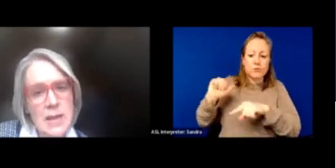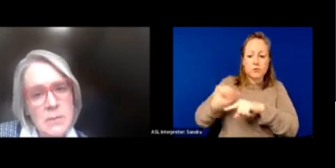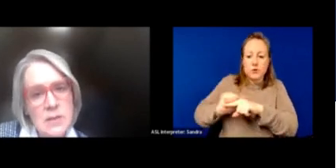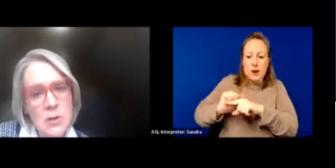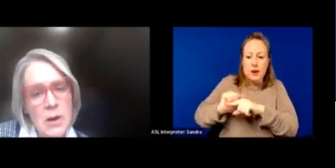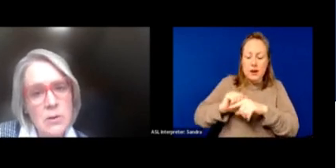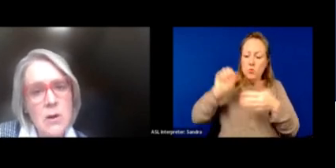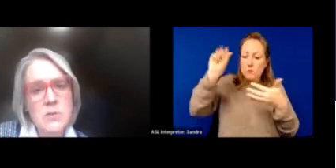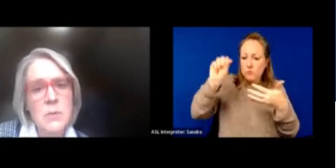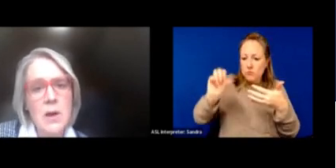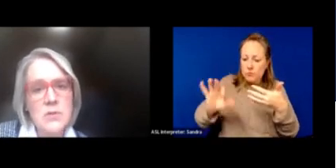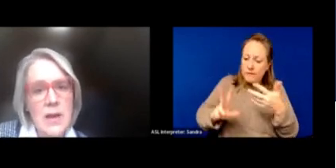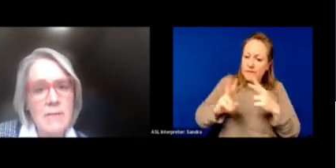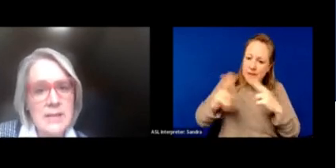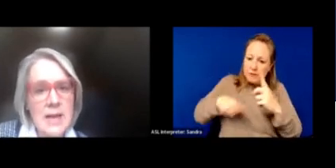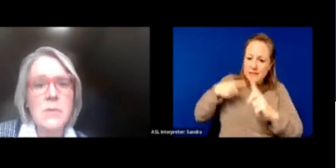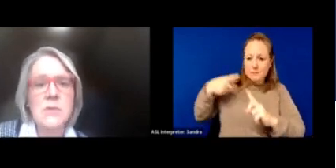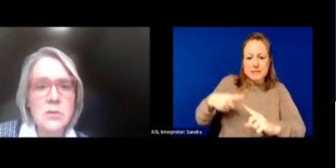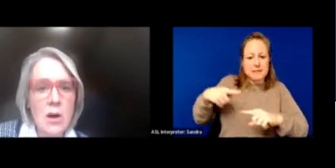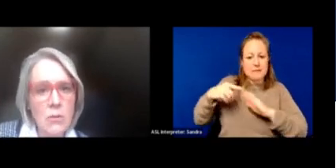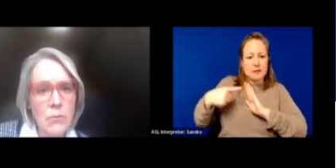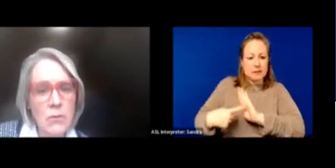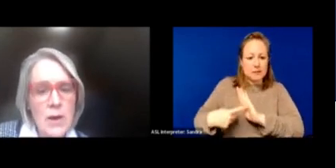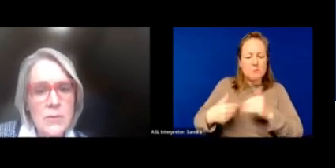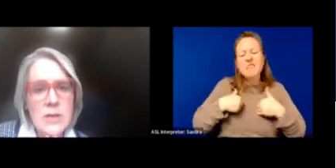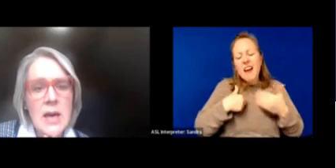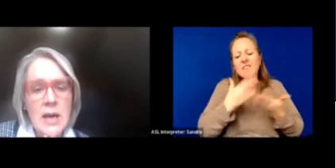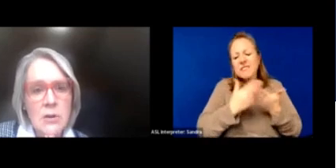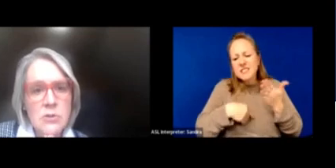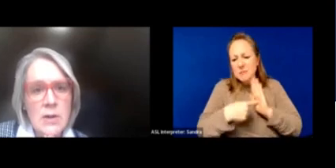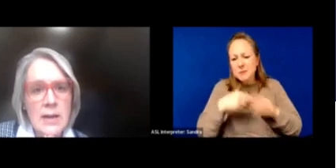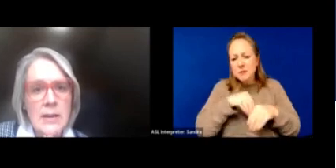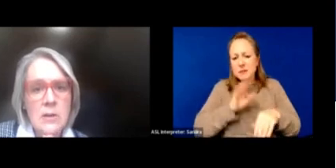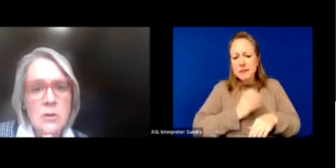examples in our protocols. But we also gave examples and talk through those in our training in